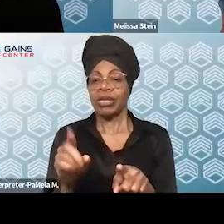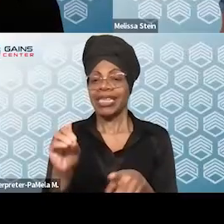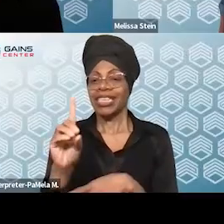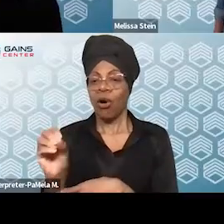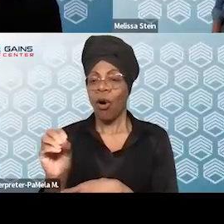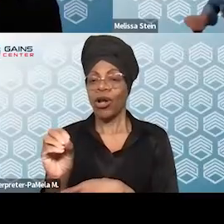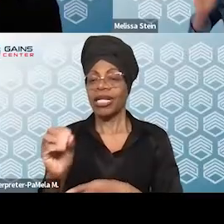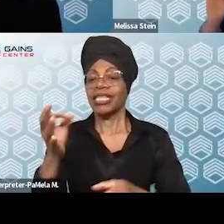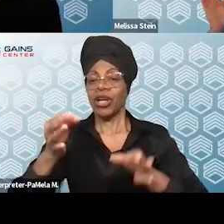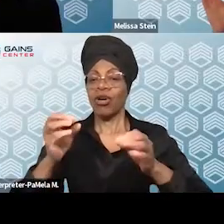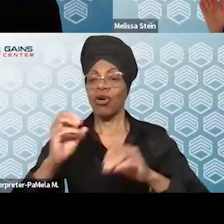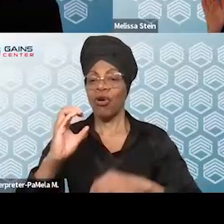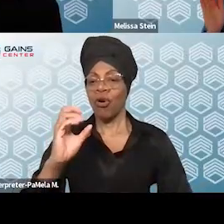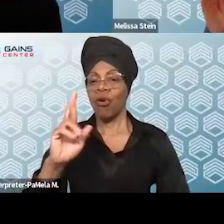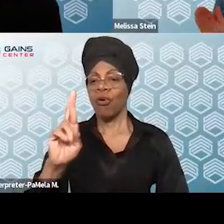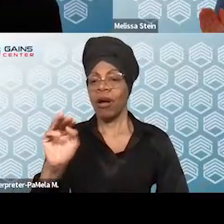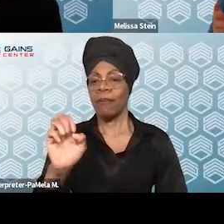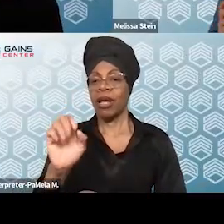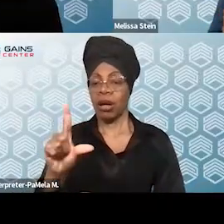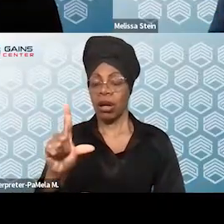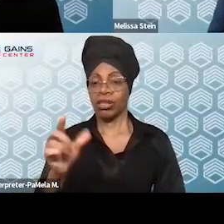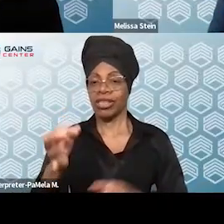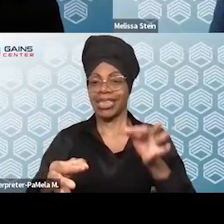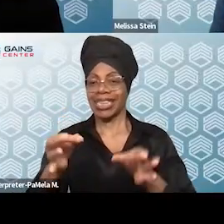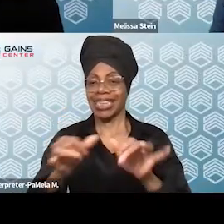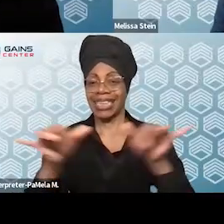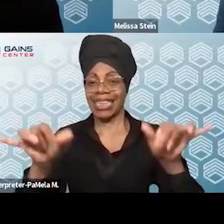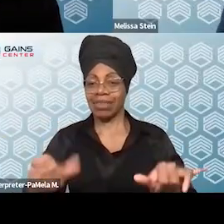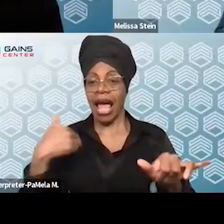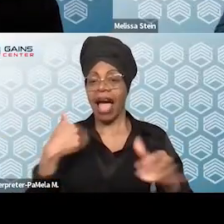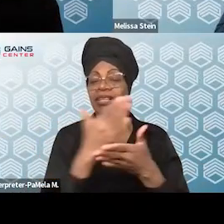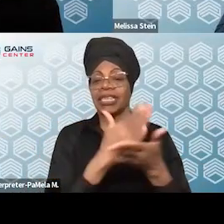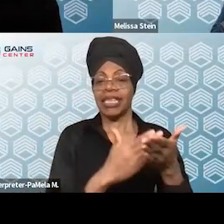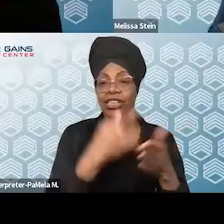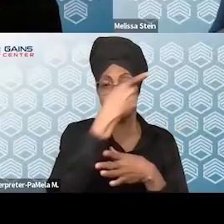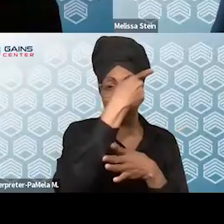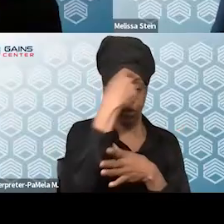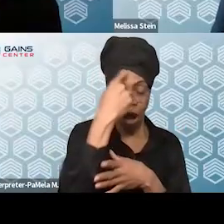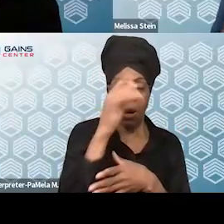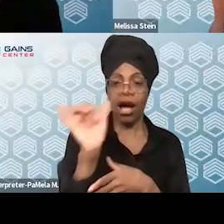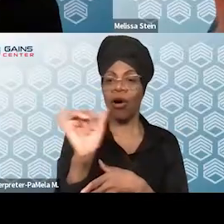And it does have a whole section on trauma, so, it's got a section on mental health screens and assessments,